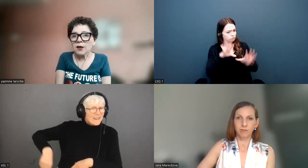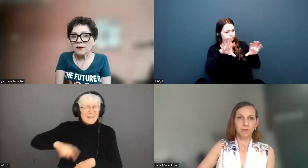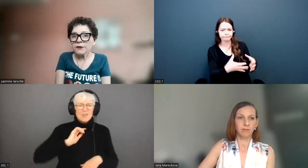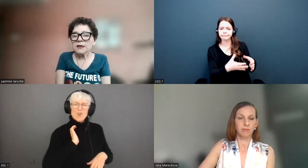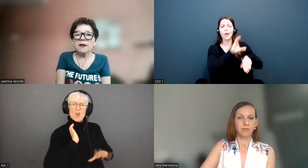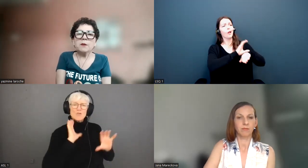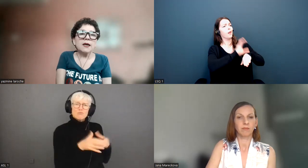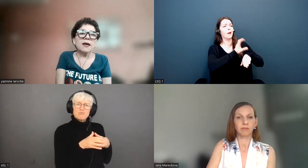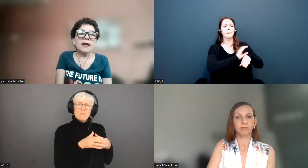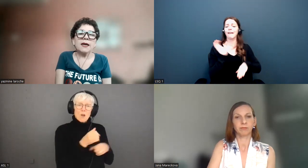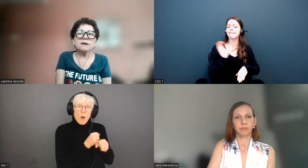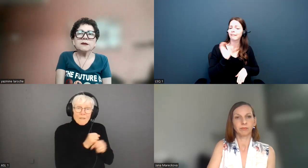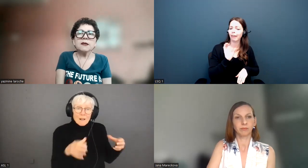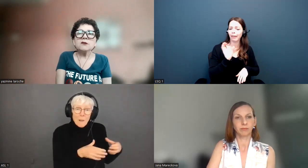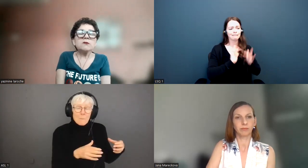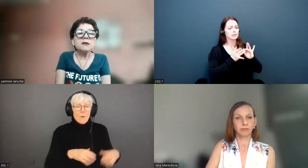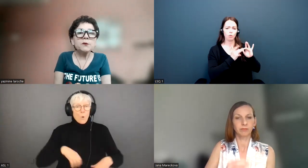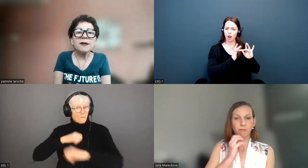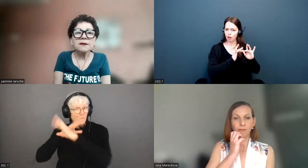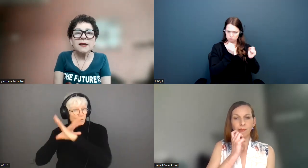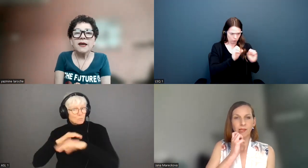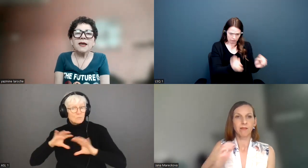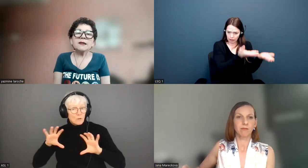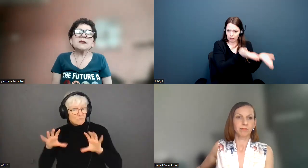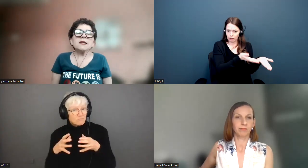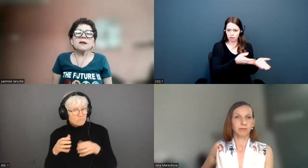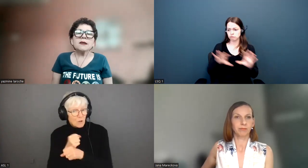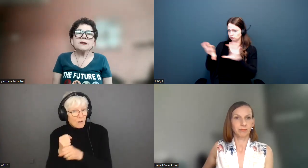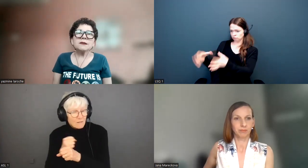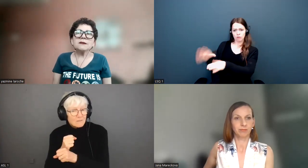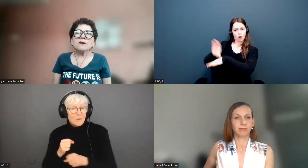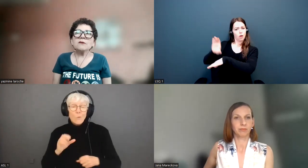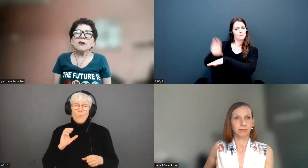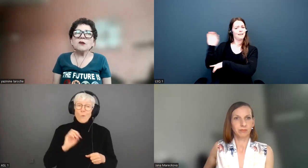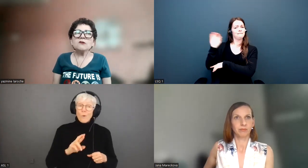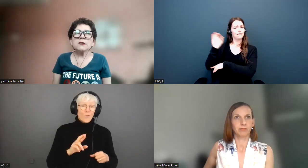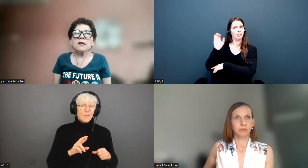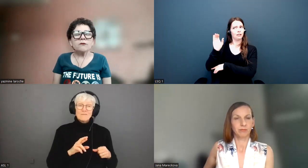coffee club and you don't need to wait and I think it it's you know you just you never